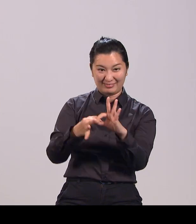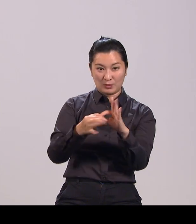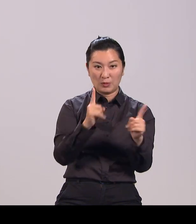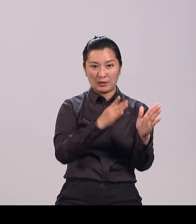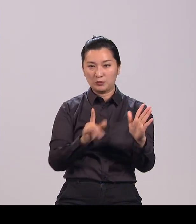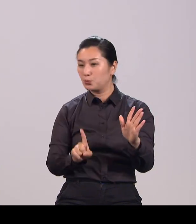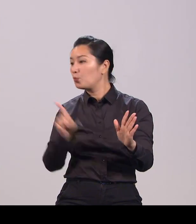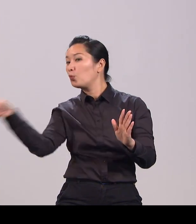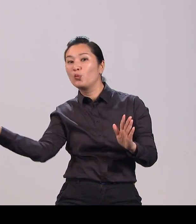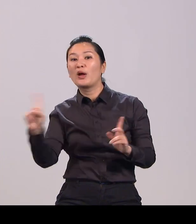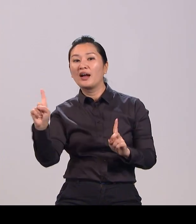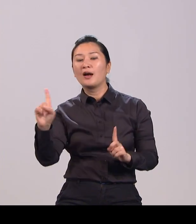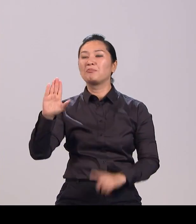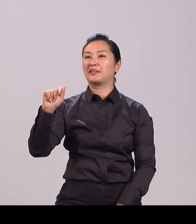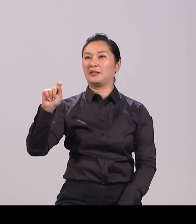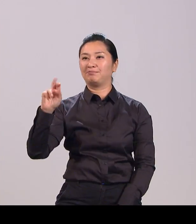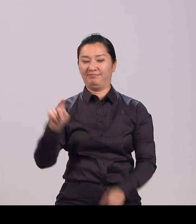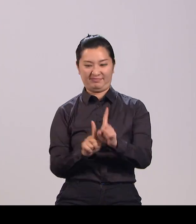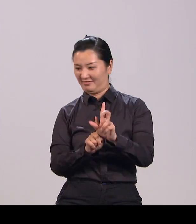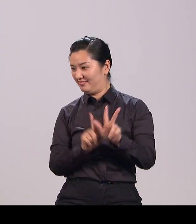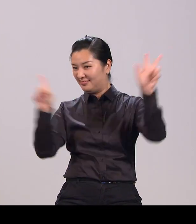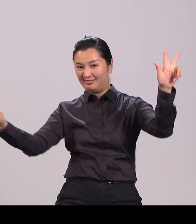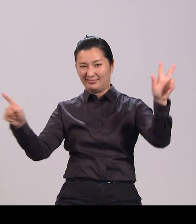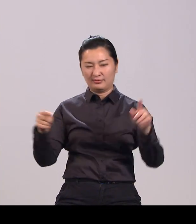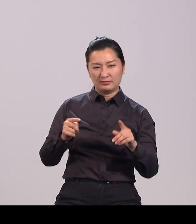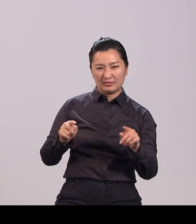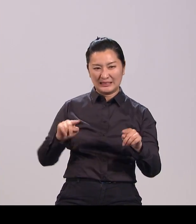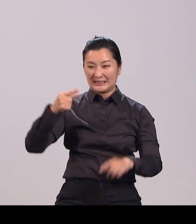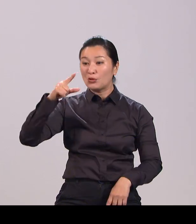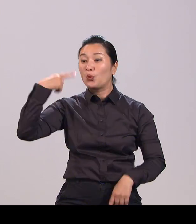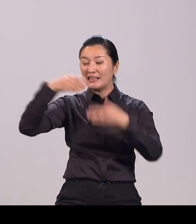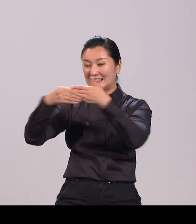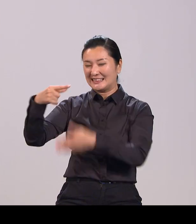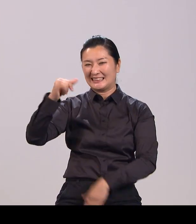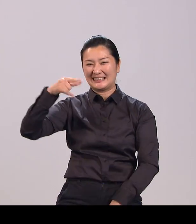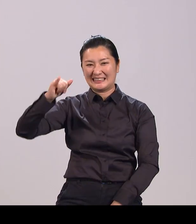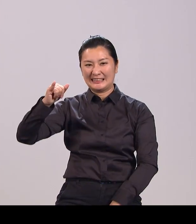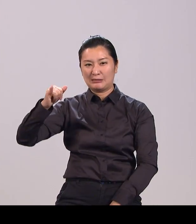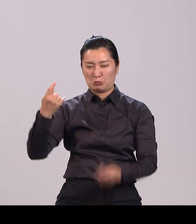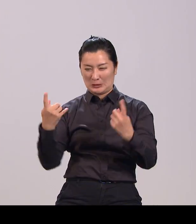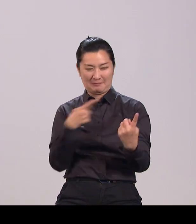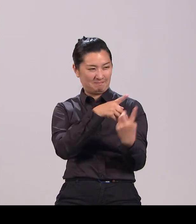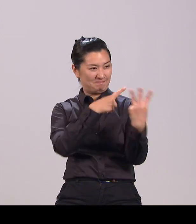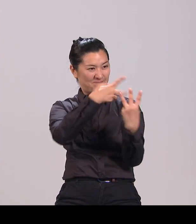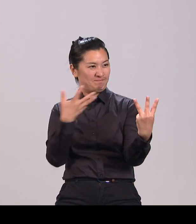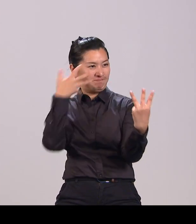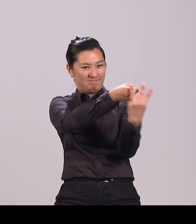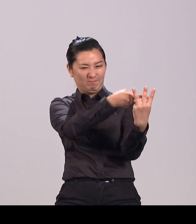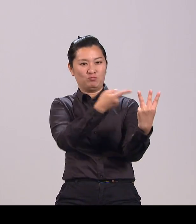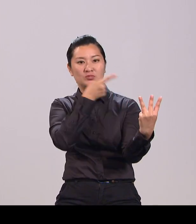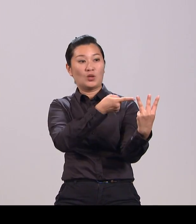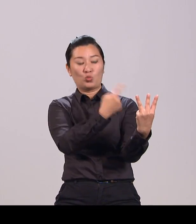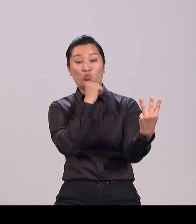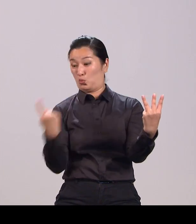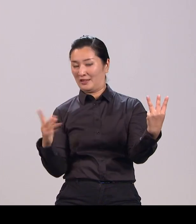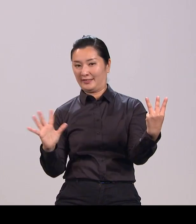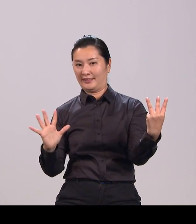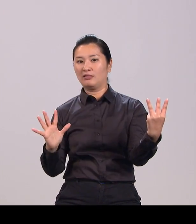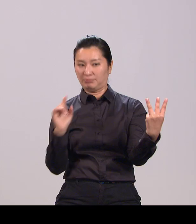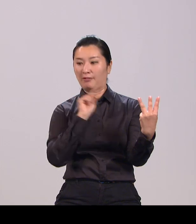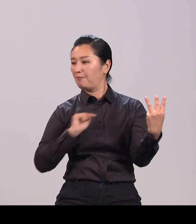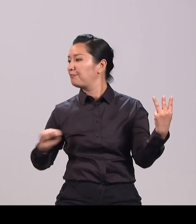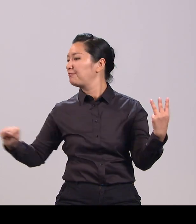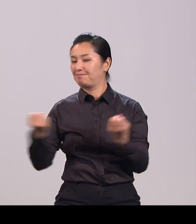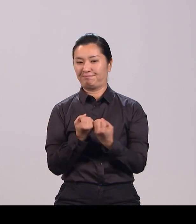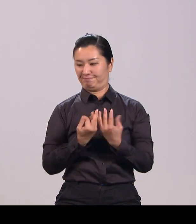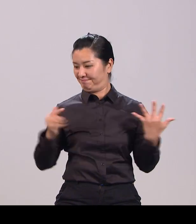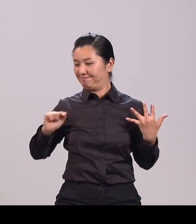So, Gigih’s plot to attack MBS is not the only definite plan by terrorists to attack targets in Singapore that we know of.